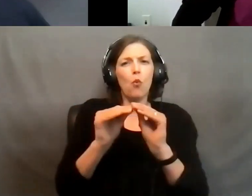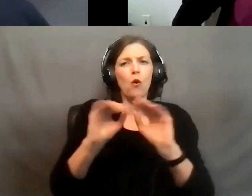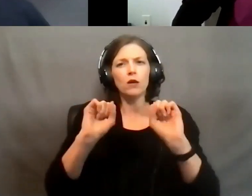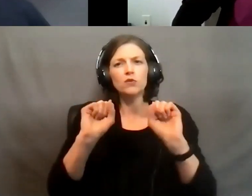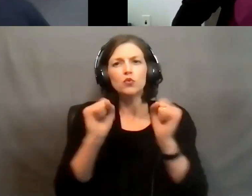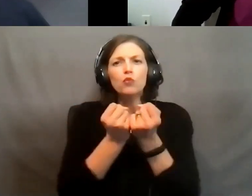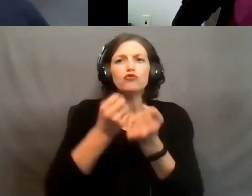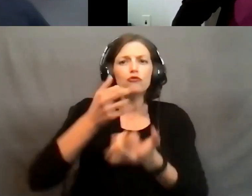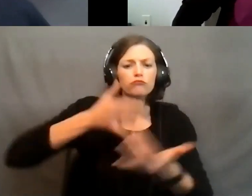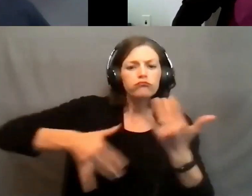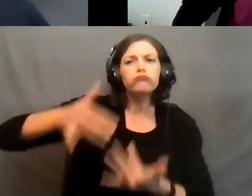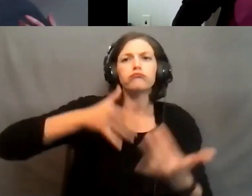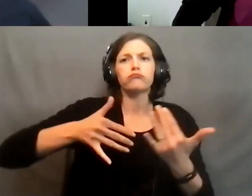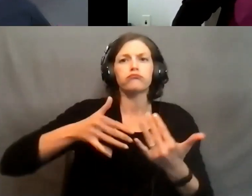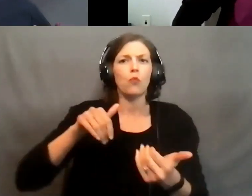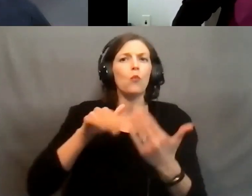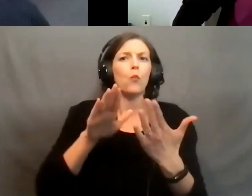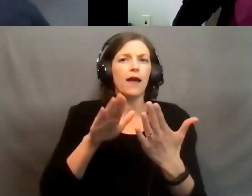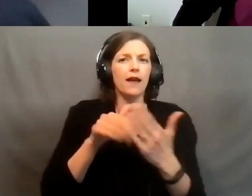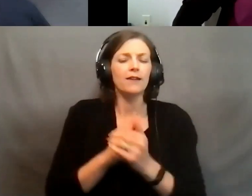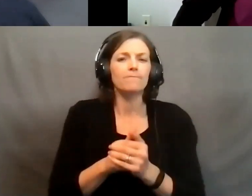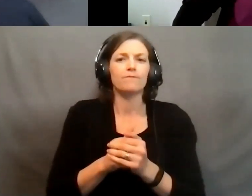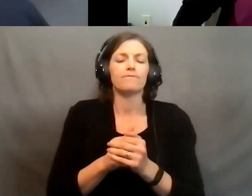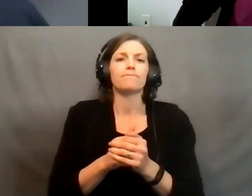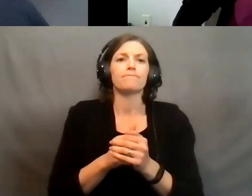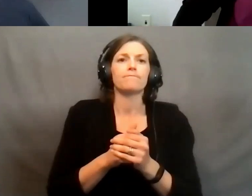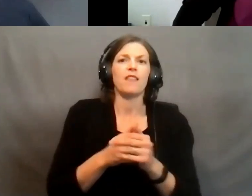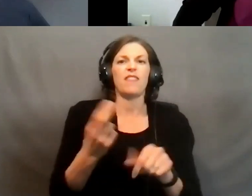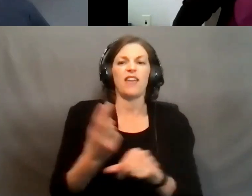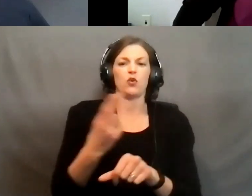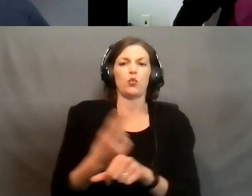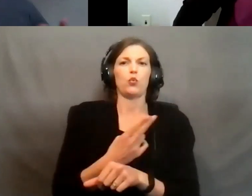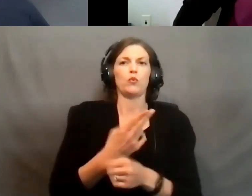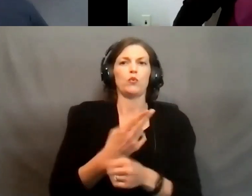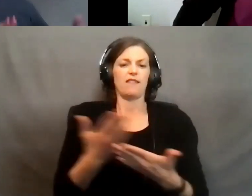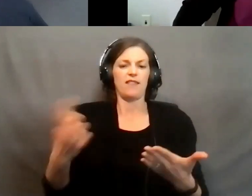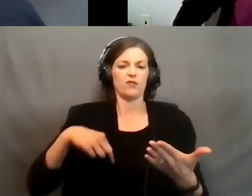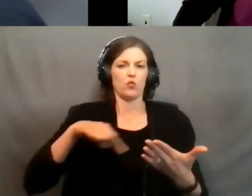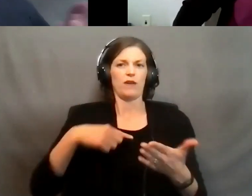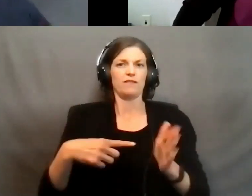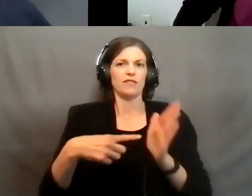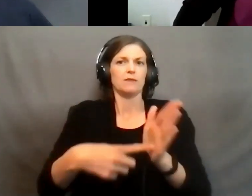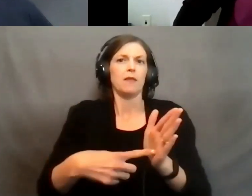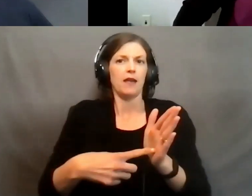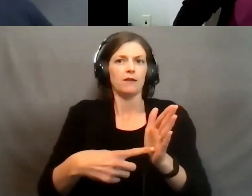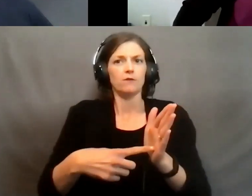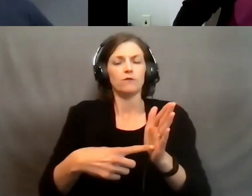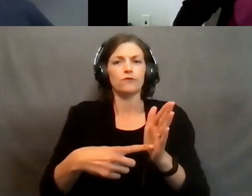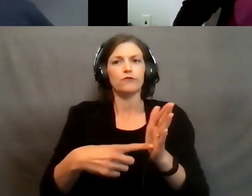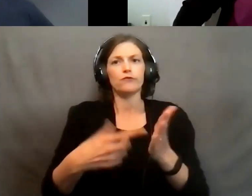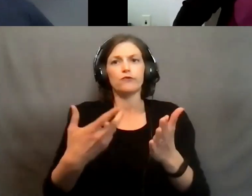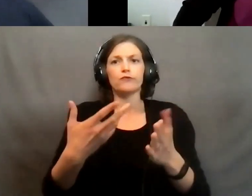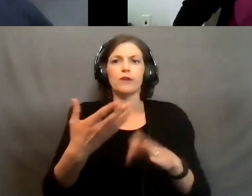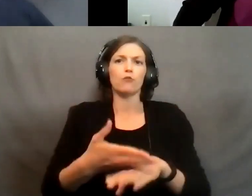have displayed to enhance that engagement on a 13:13:45 social versus more of a presentation